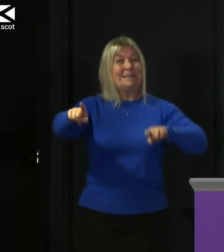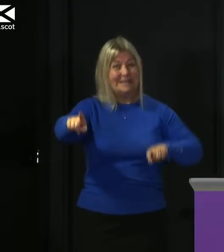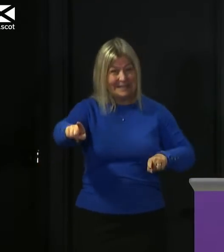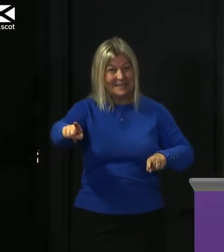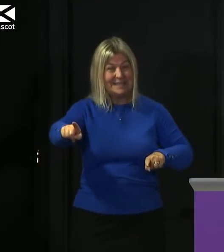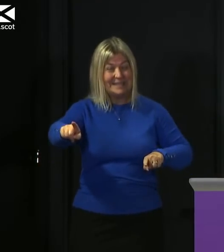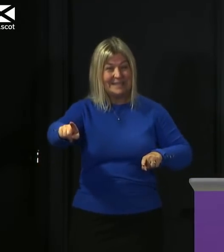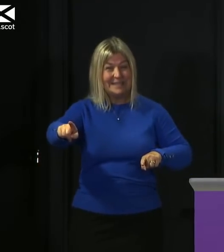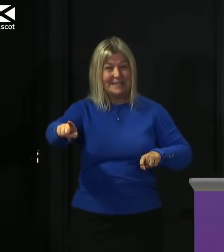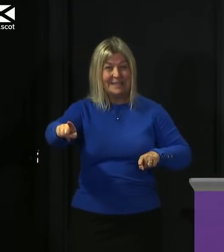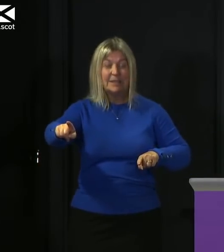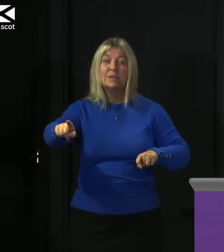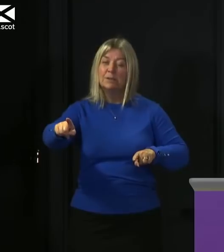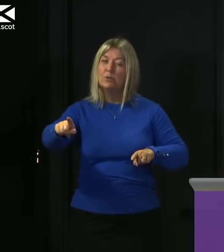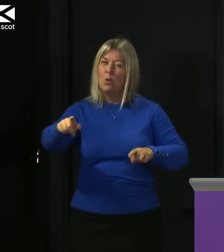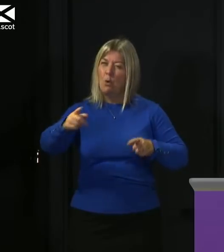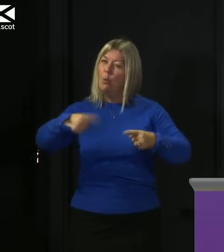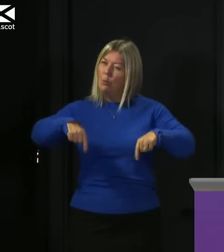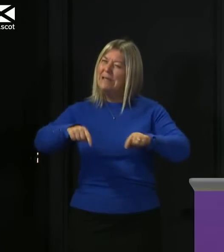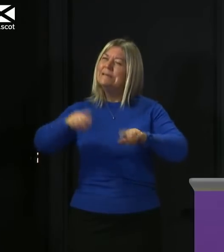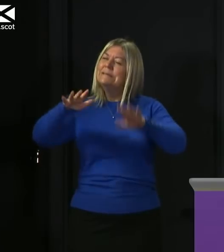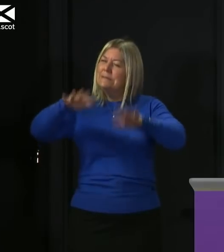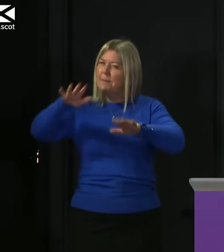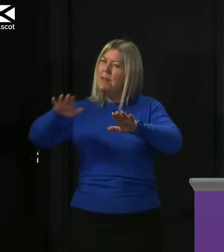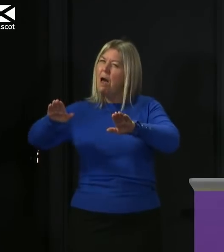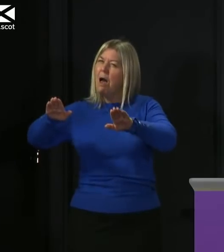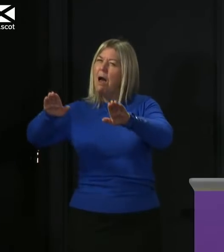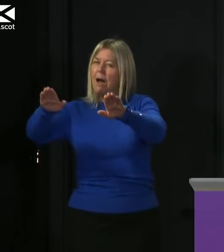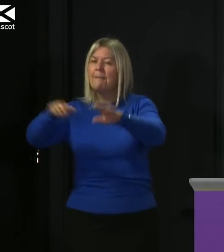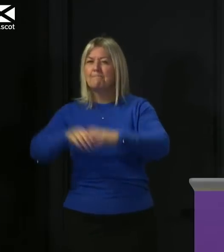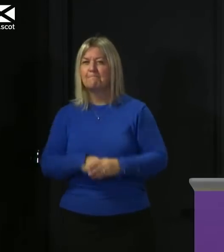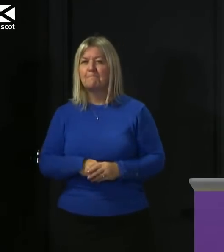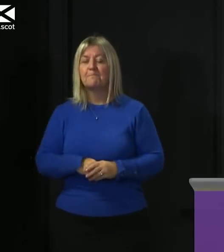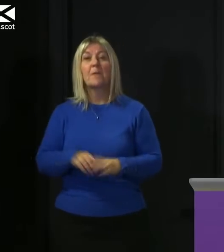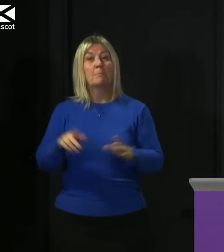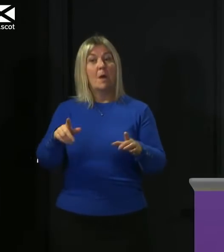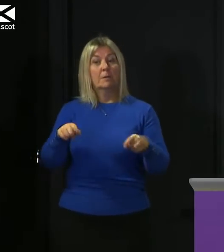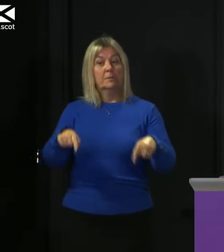to another complication because in the daily testing figures, you know, everybody and I'm not